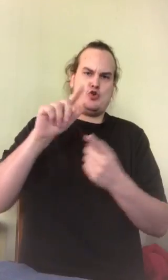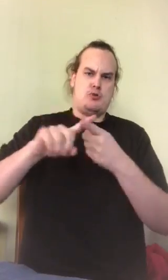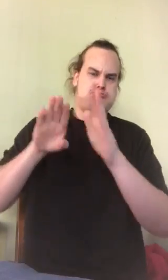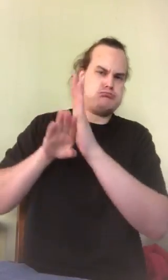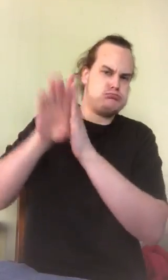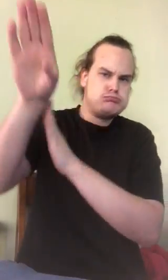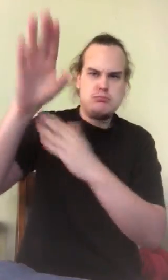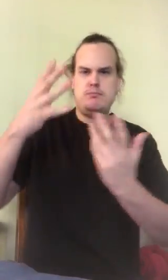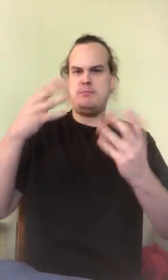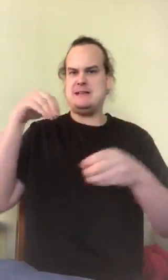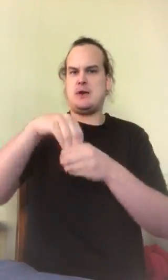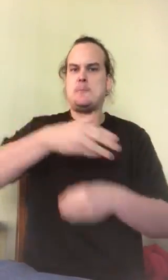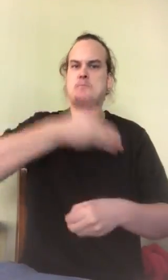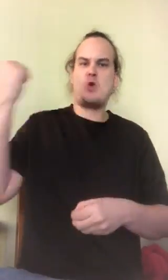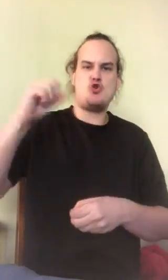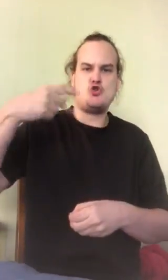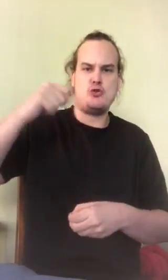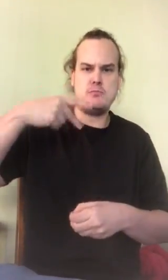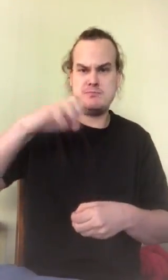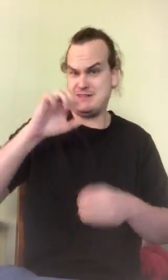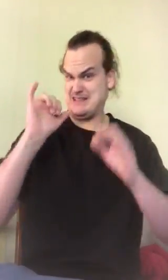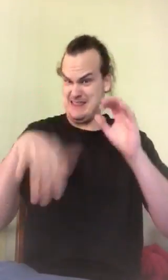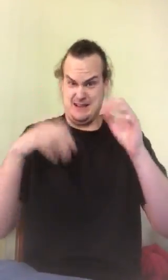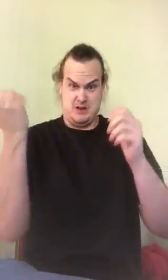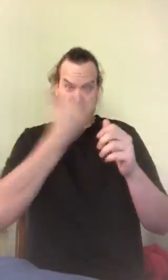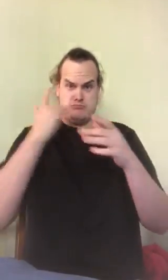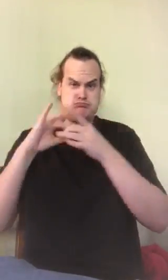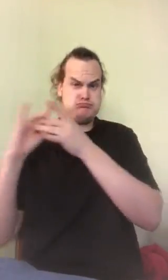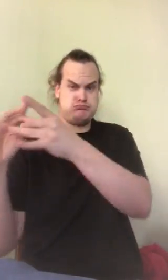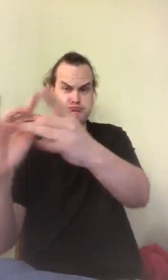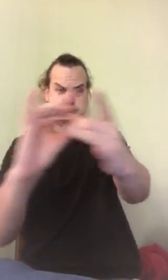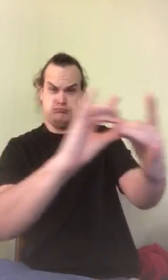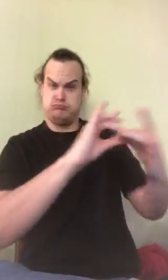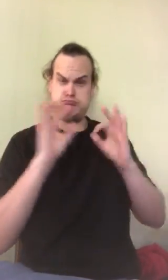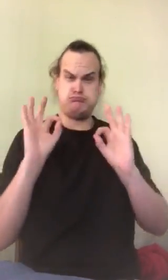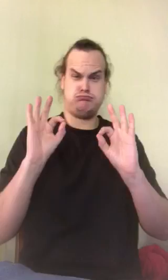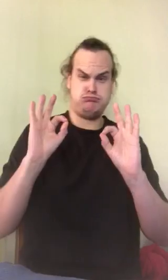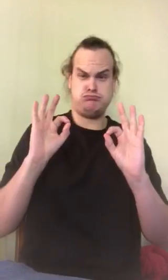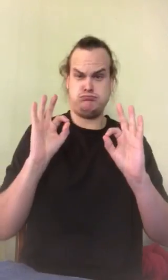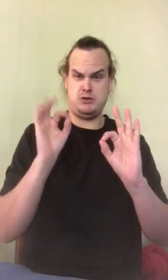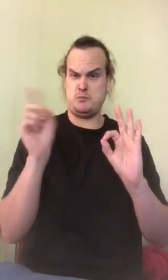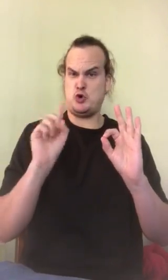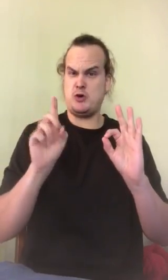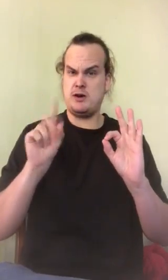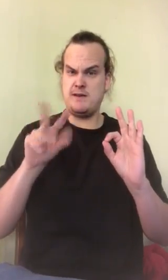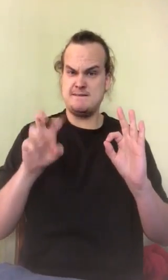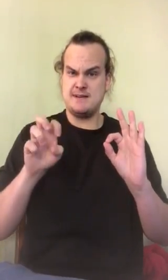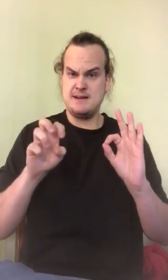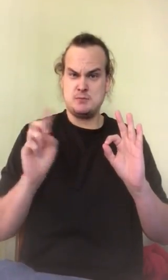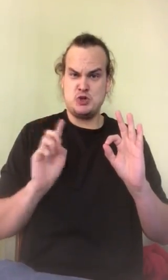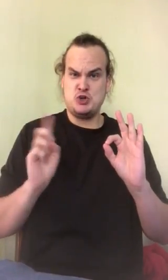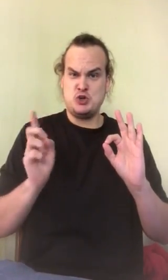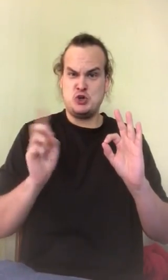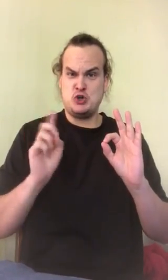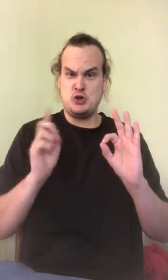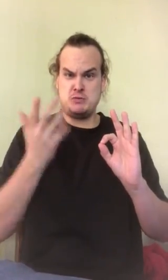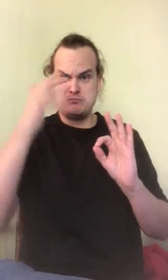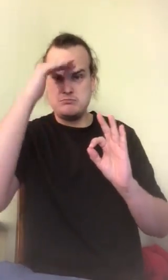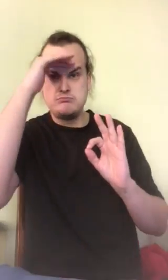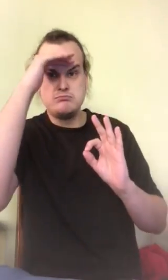To thrive and to be in better shape We all agreed and work together Where is Dave? Where? Nowhere